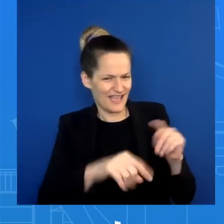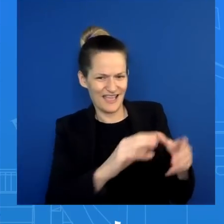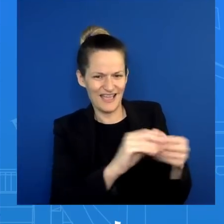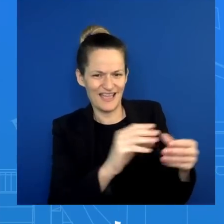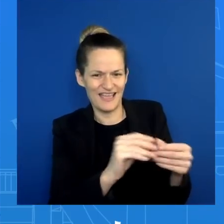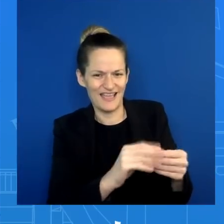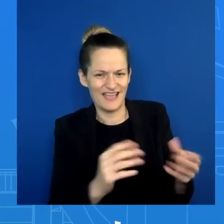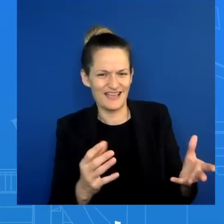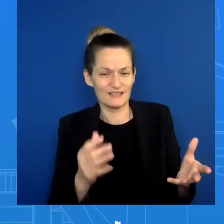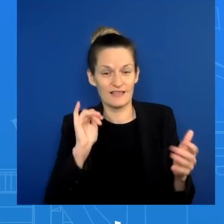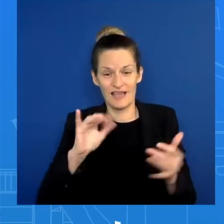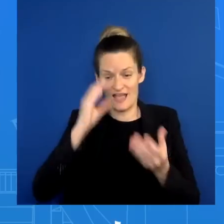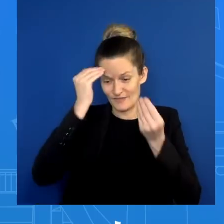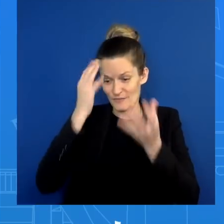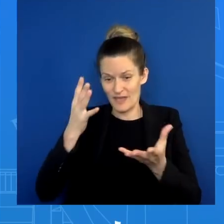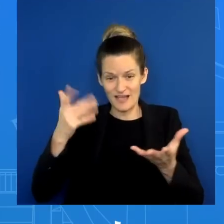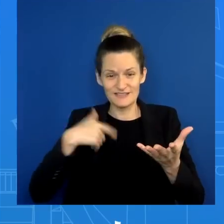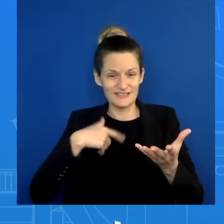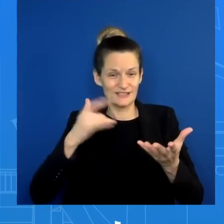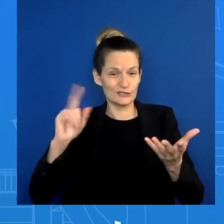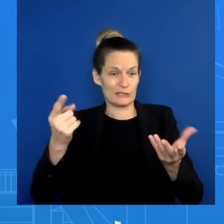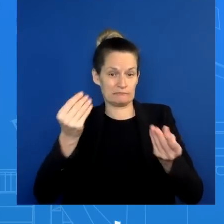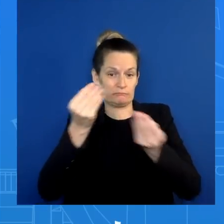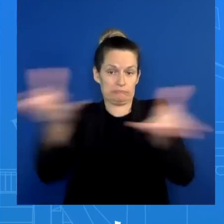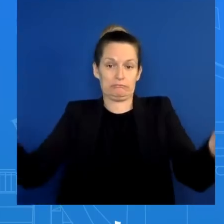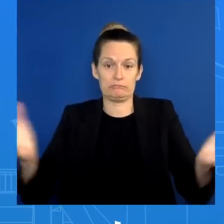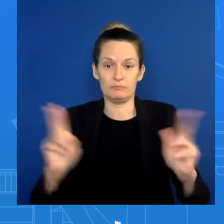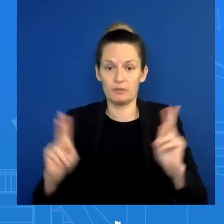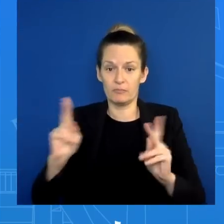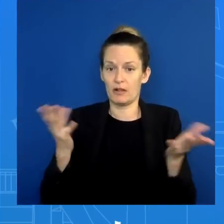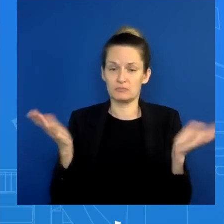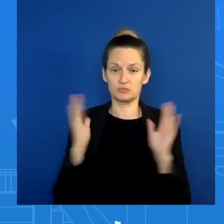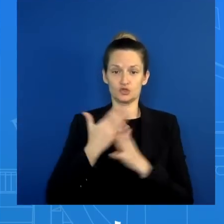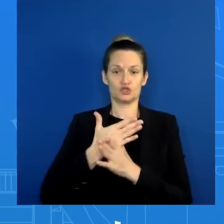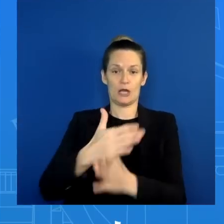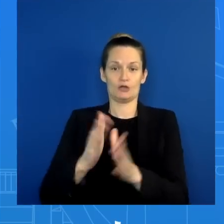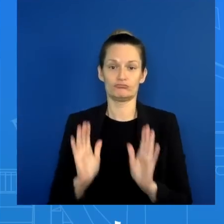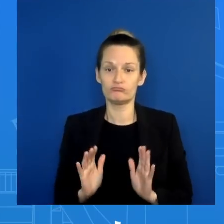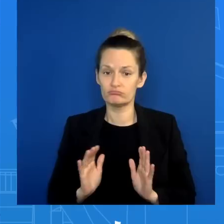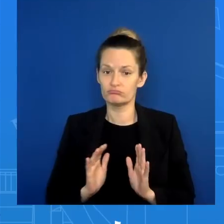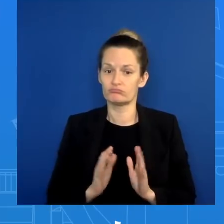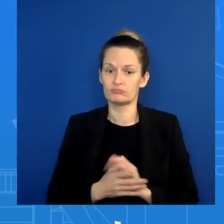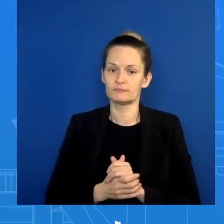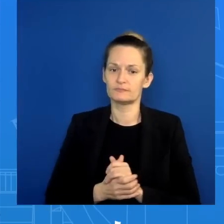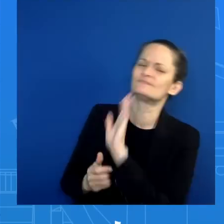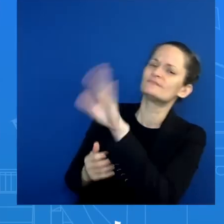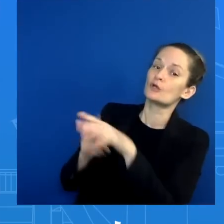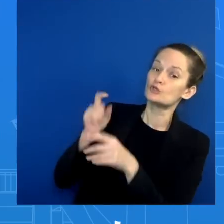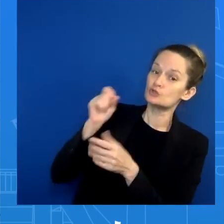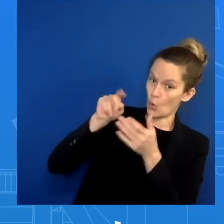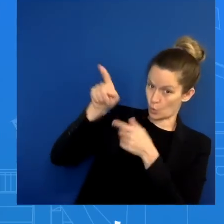The Press: So you could say this is how much it's going to cost of everyone who is eligible, but I mean. Ms. Jean-Pierre: Don't have a we